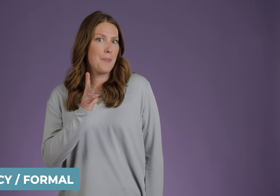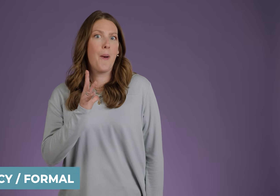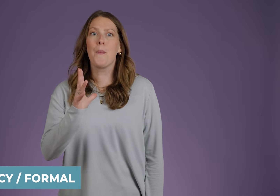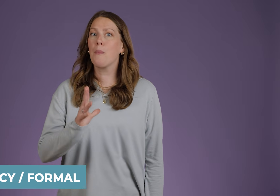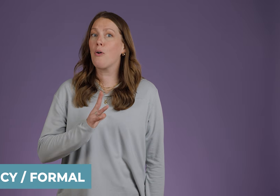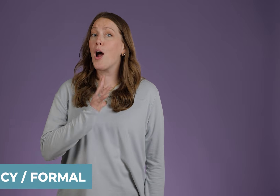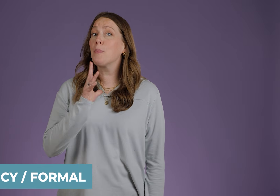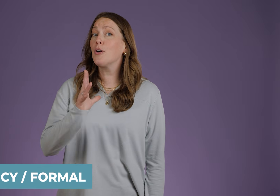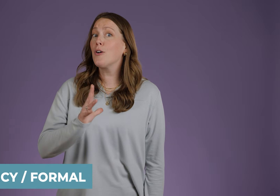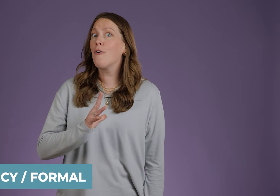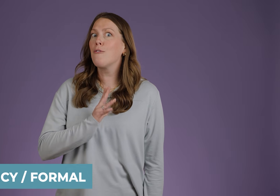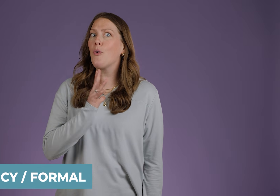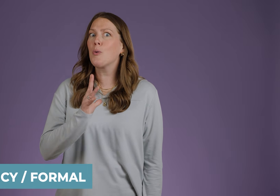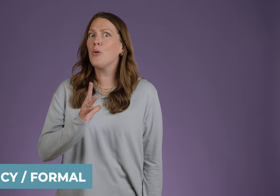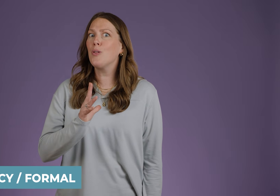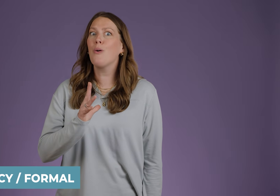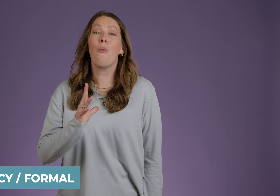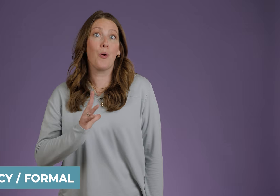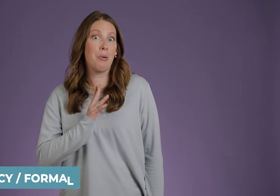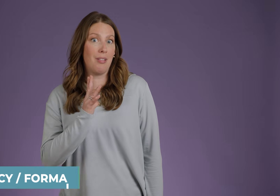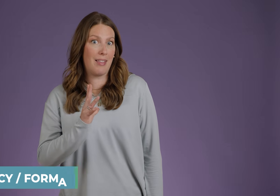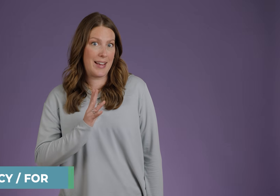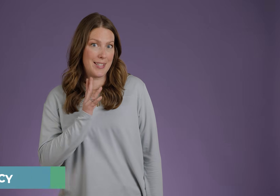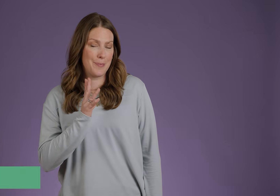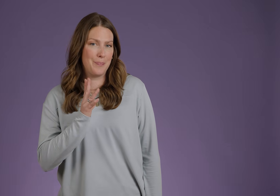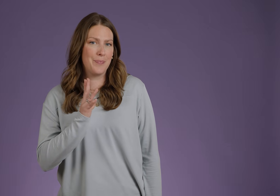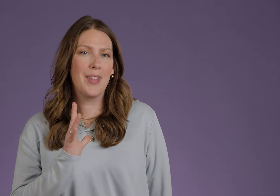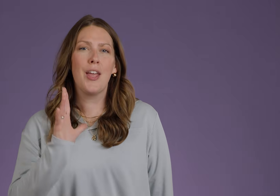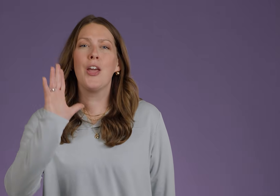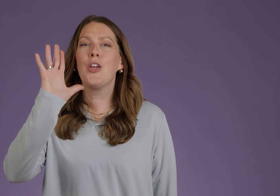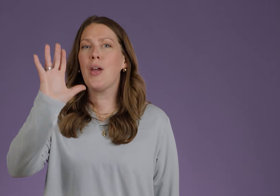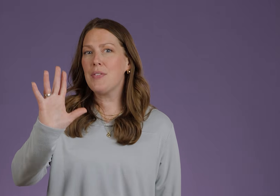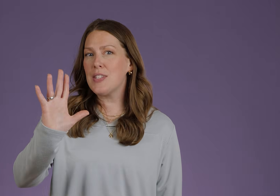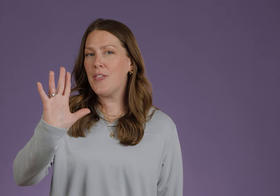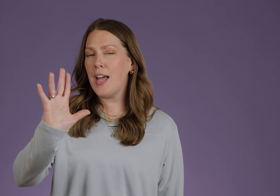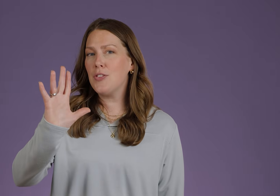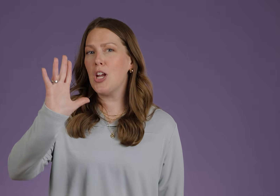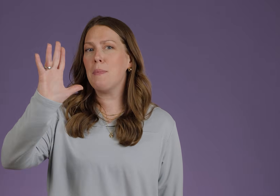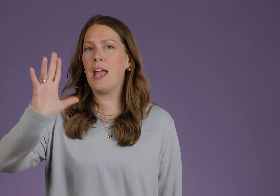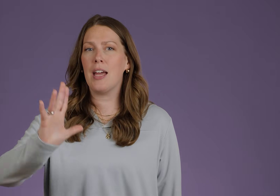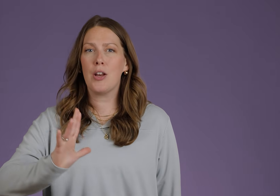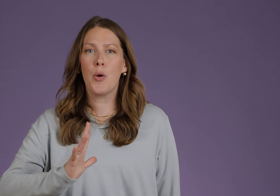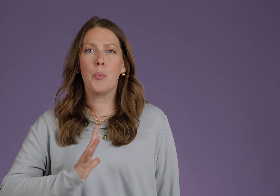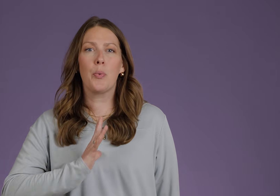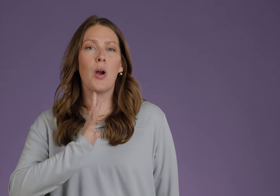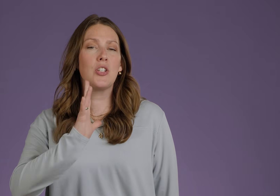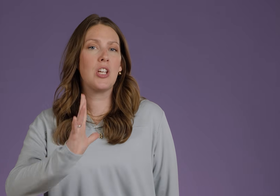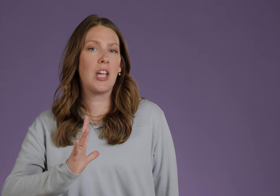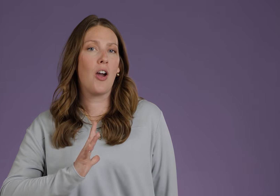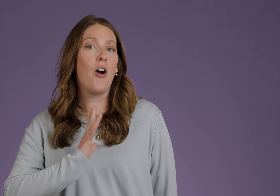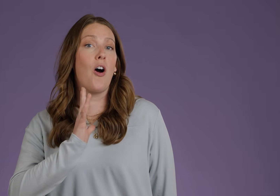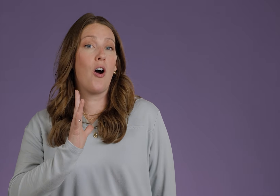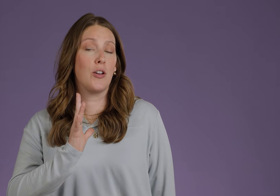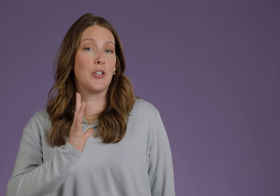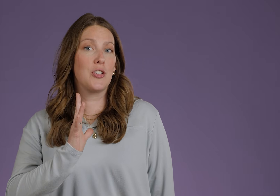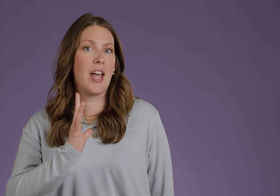Proper, formal or polite You have this five-shape hand brushing on your chest.